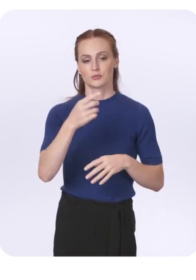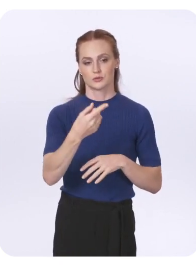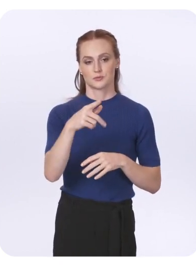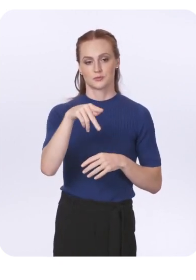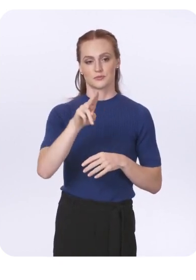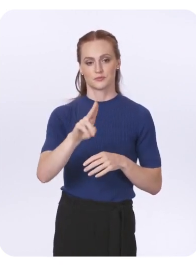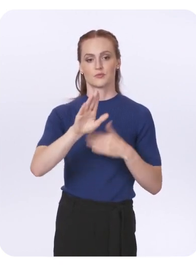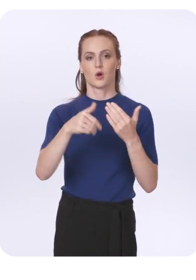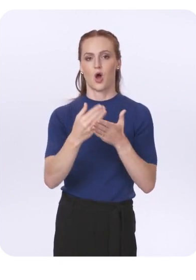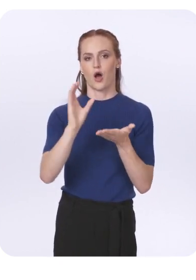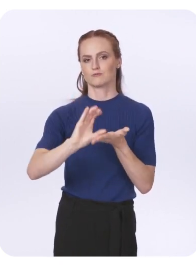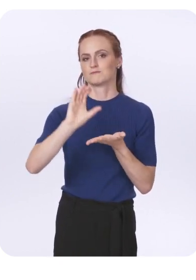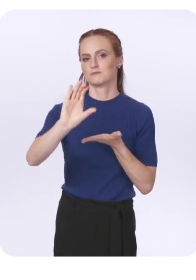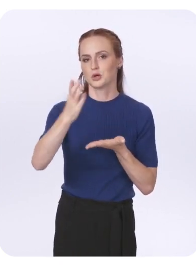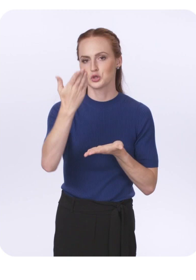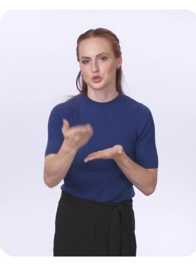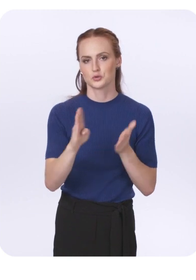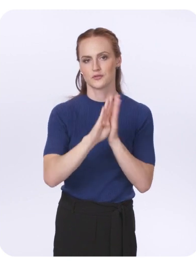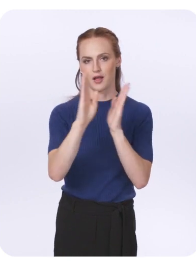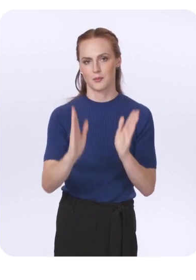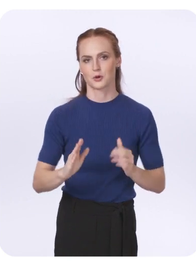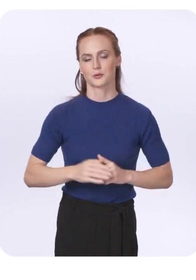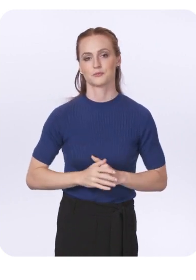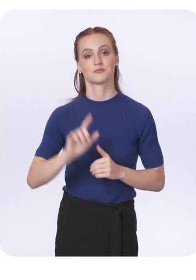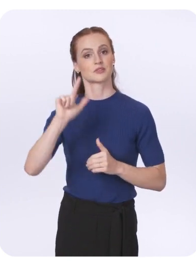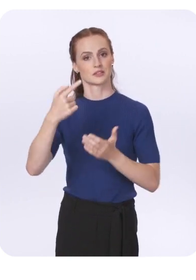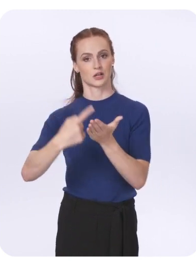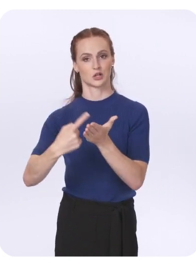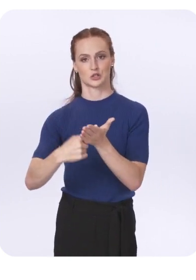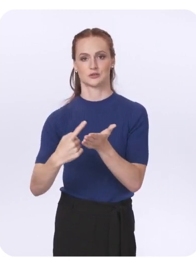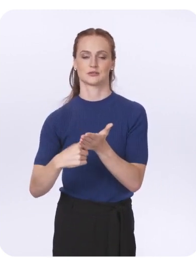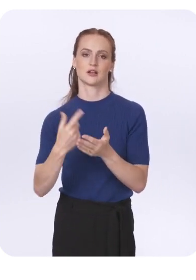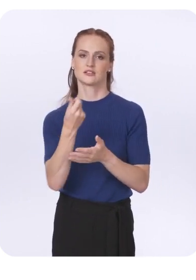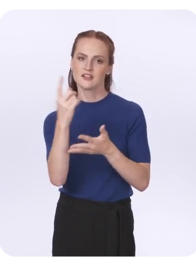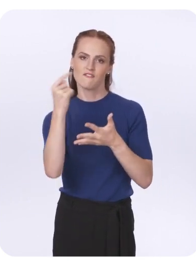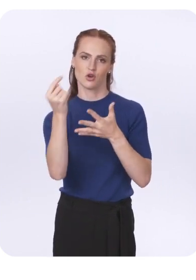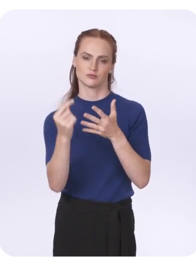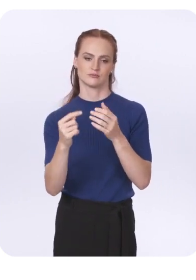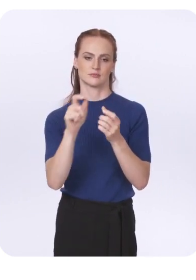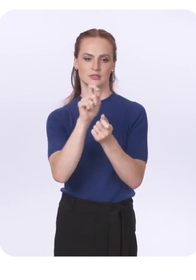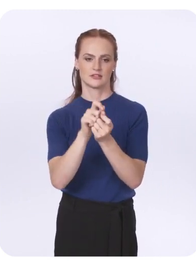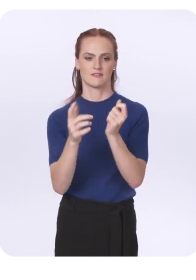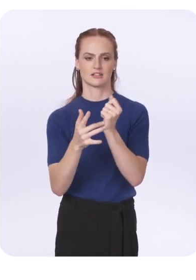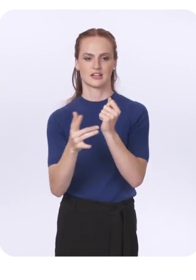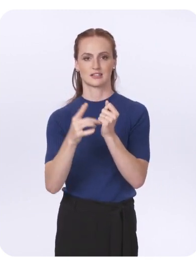Later in the talk, we’re going to unpack several specific techniques to utilize that extra GPU. So stay tuned.